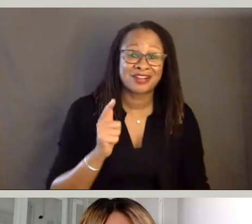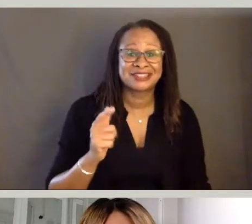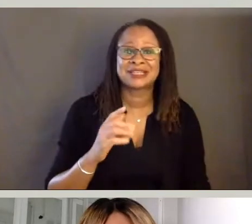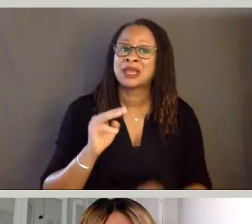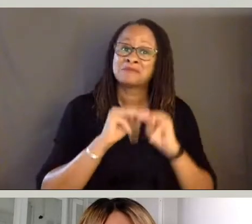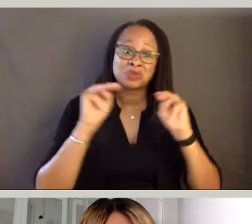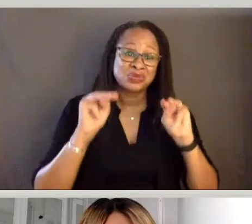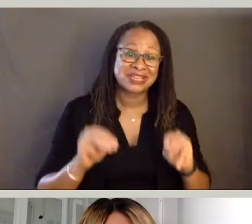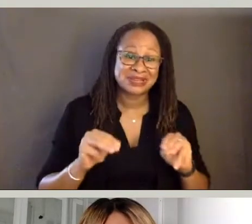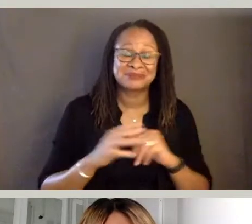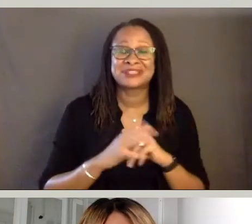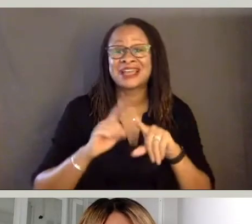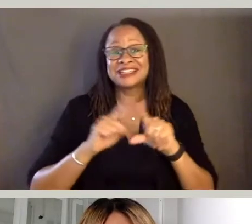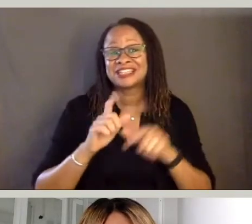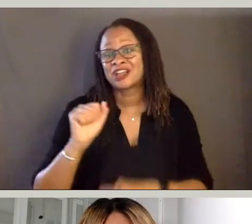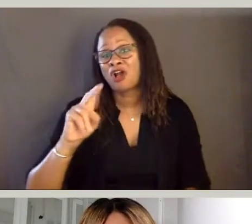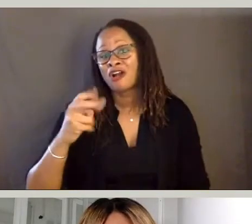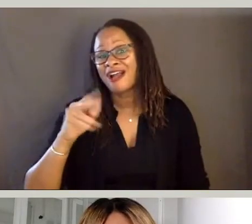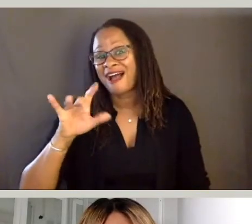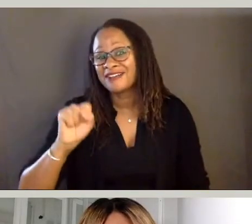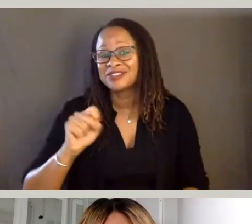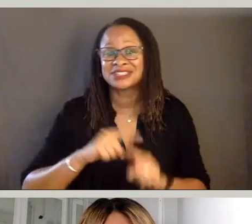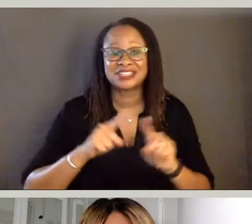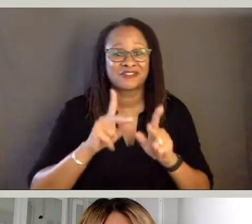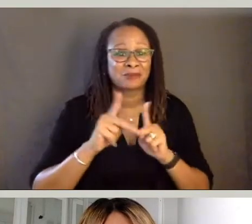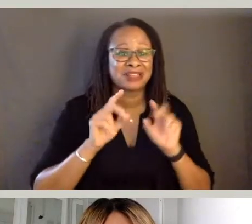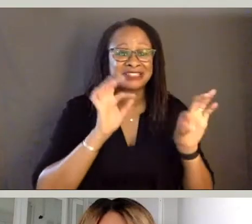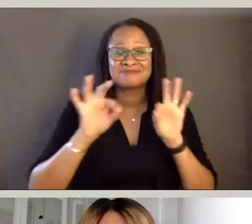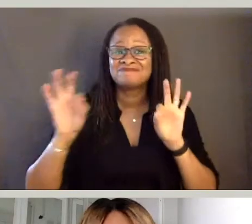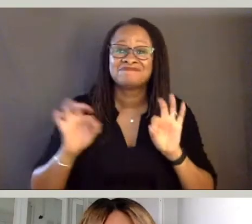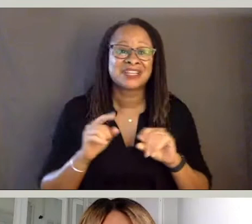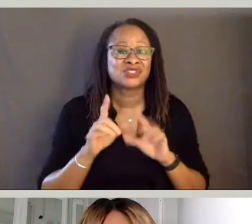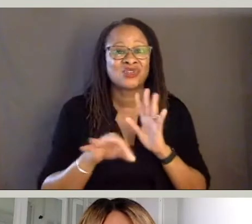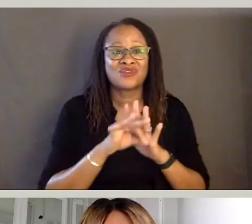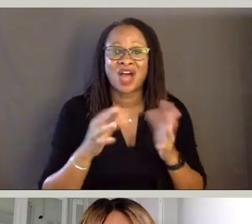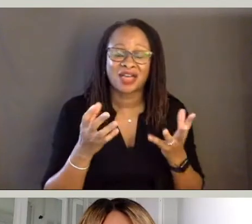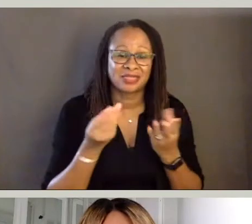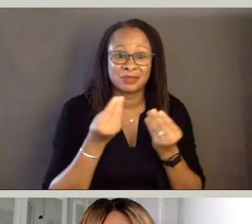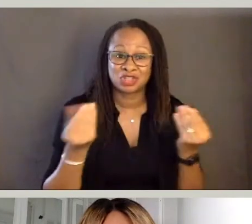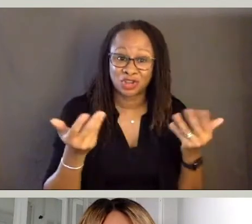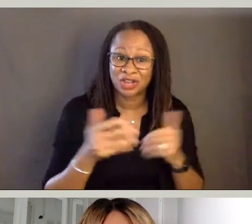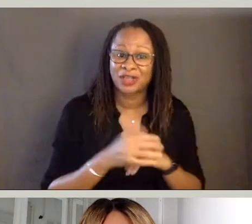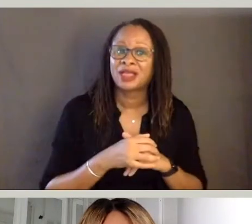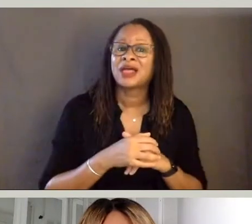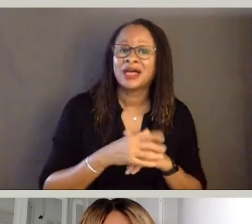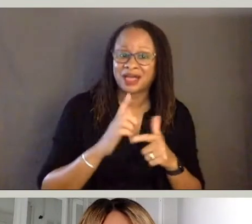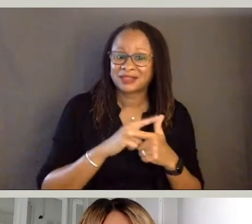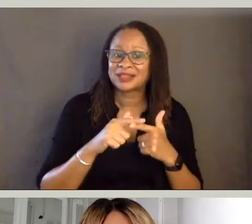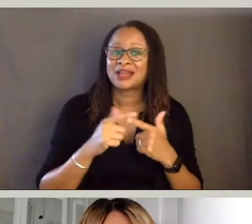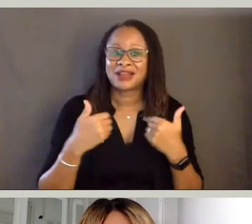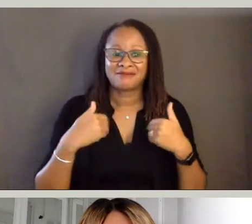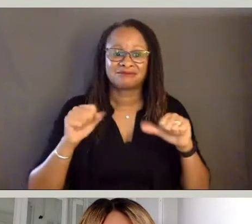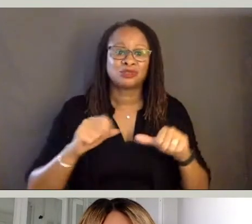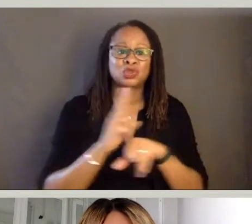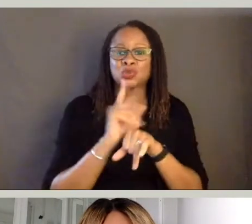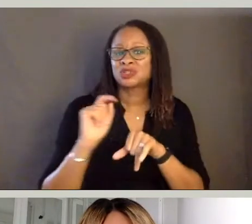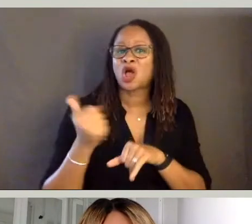and different archives all over to find the material and we were able to use it all for fair use.